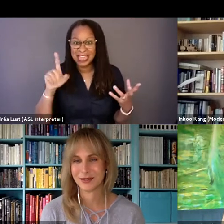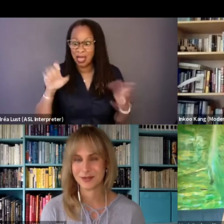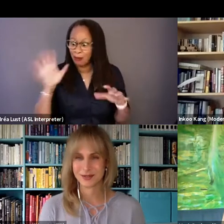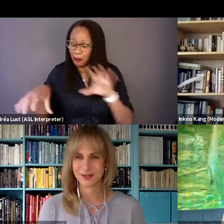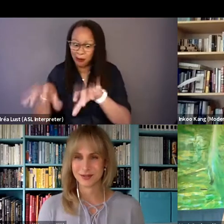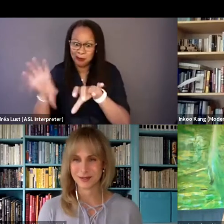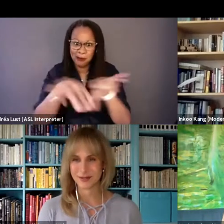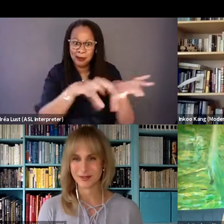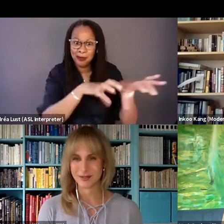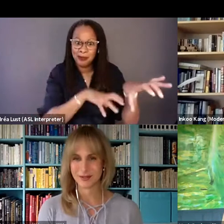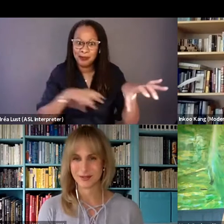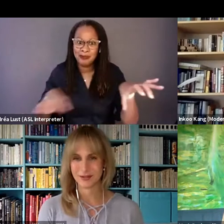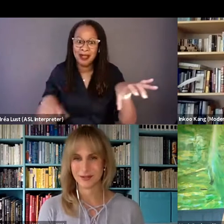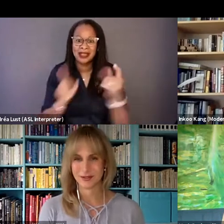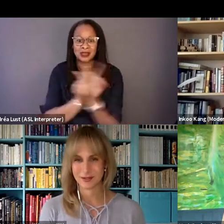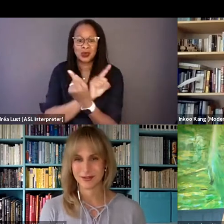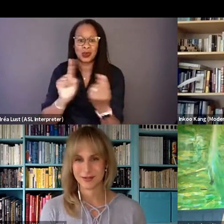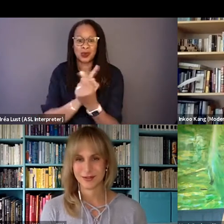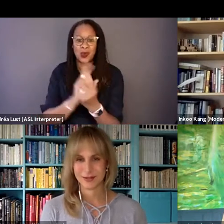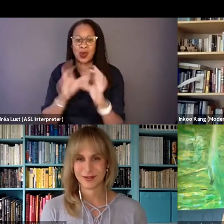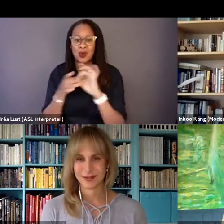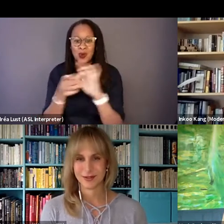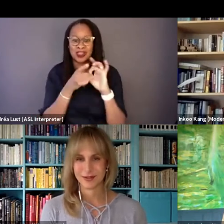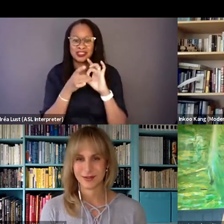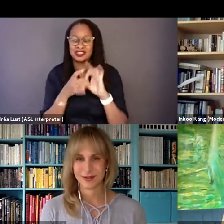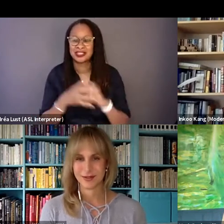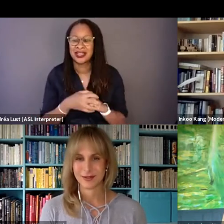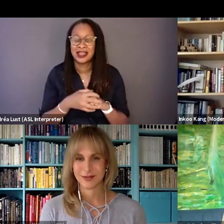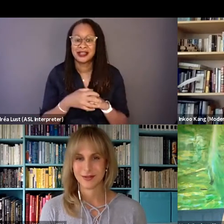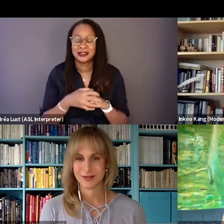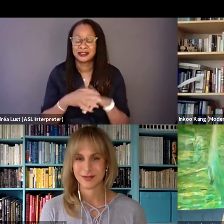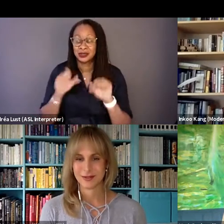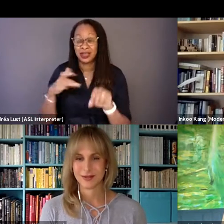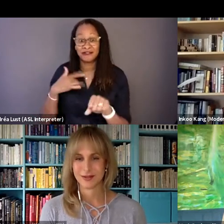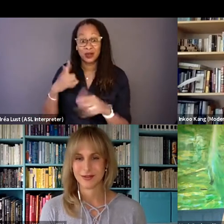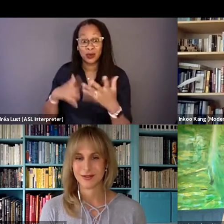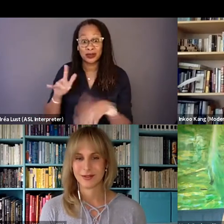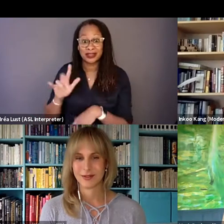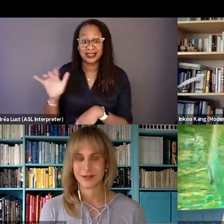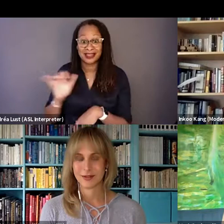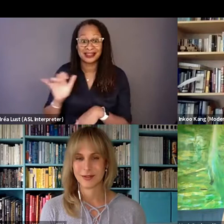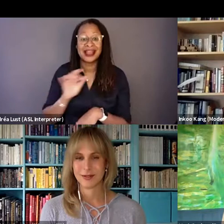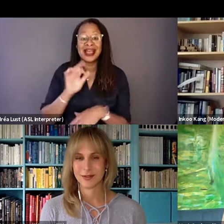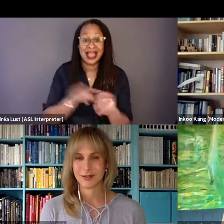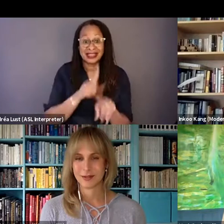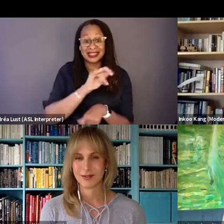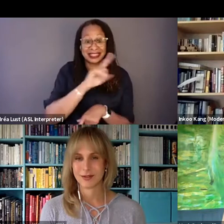It's the one-to-one correlation. You get to see, you get to feel what it's like as Liz inside her mind,